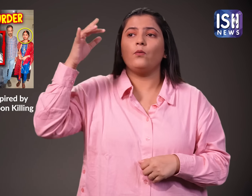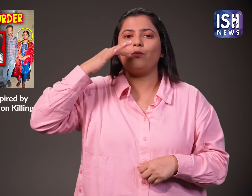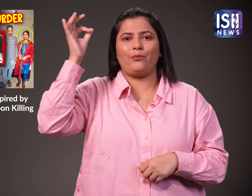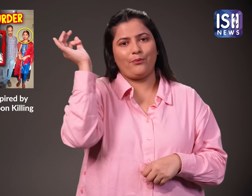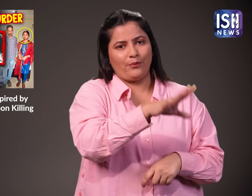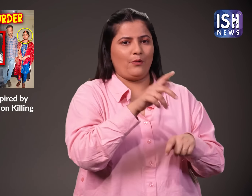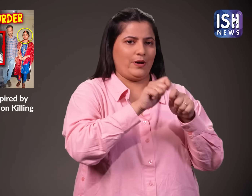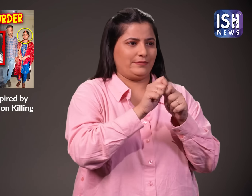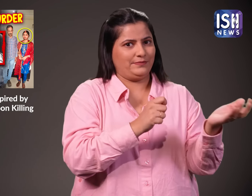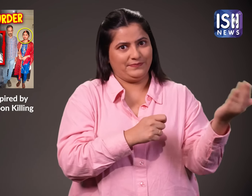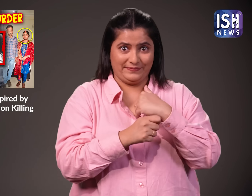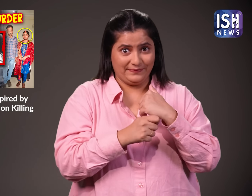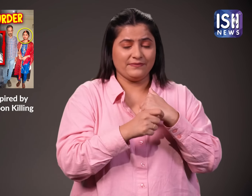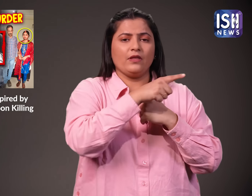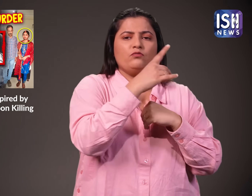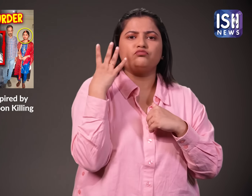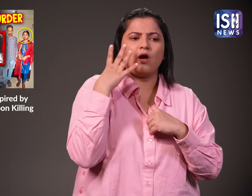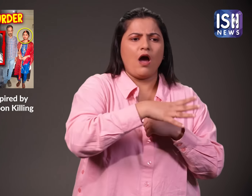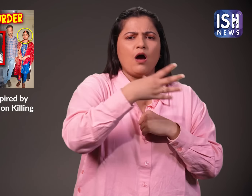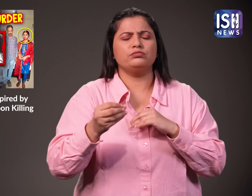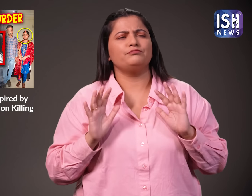As he was called for work, he was waiting outside his home.